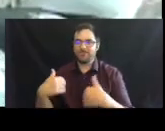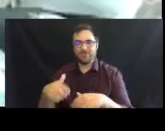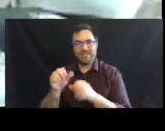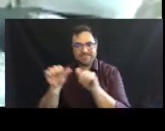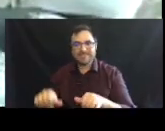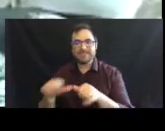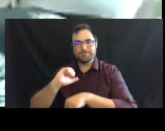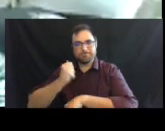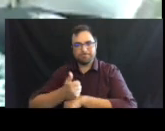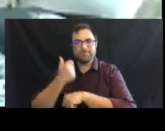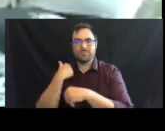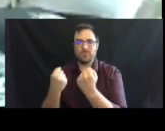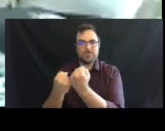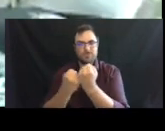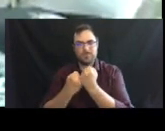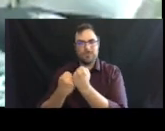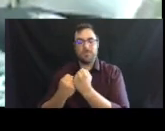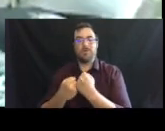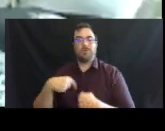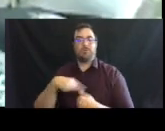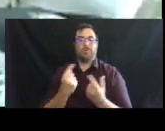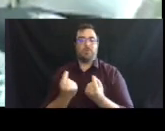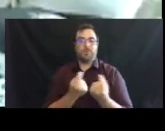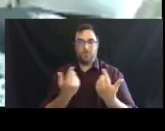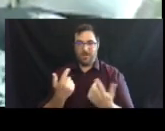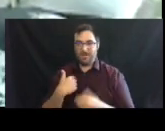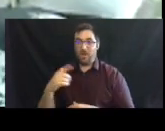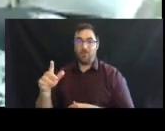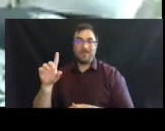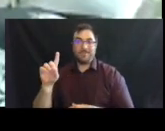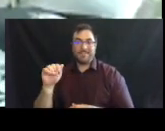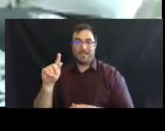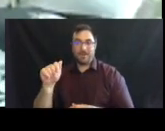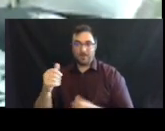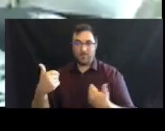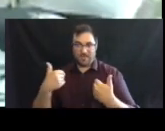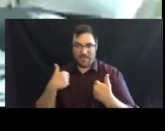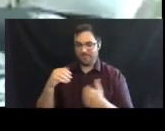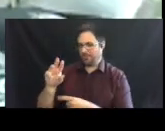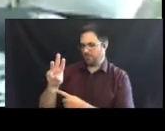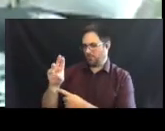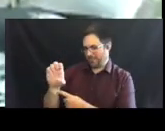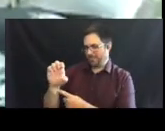is that we track through our data system called WETRACK which it stands for the Wisconsin Early